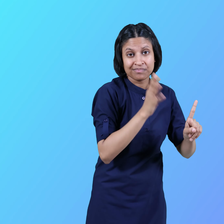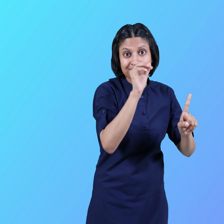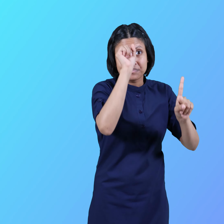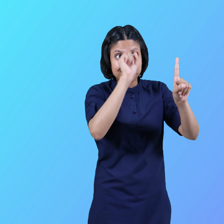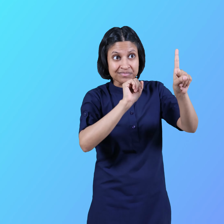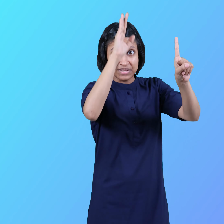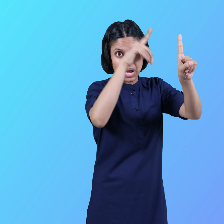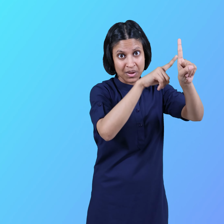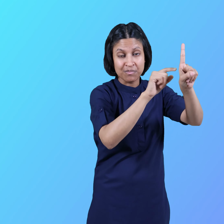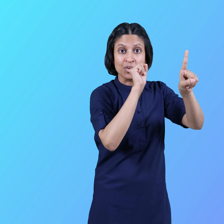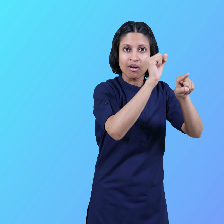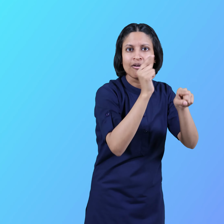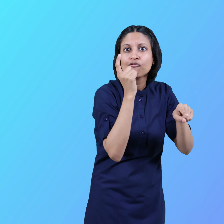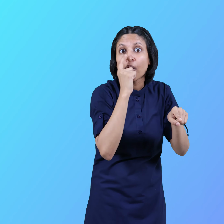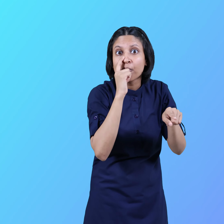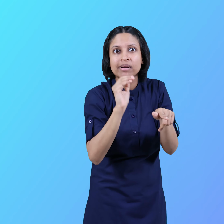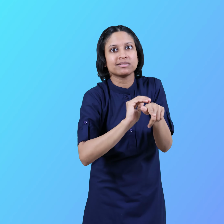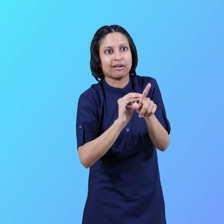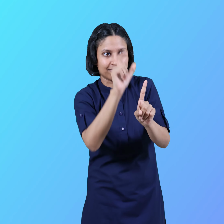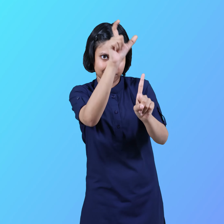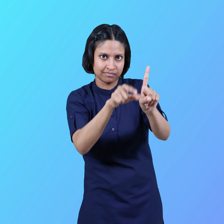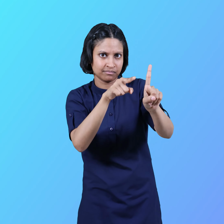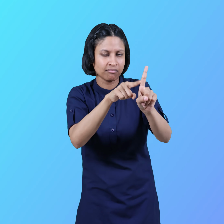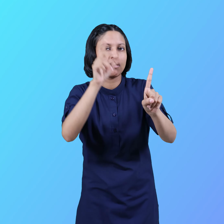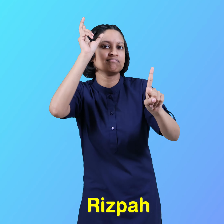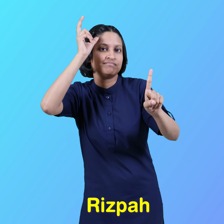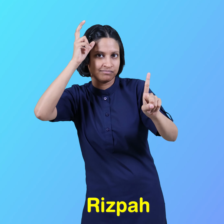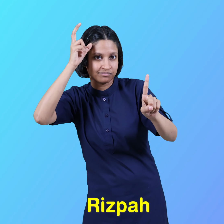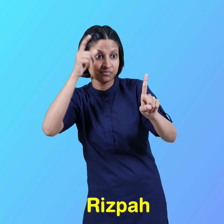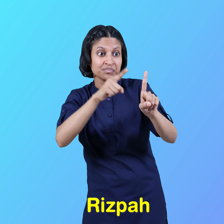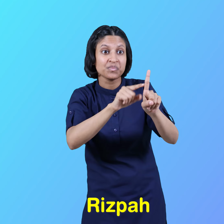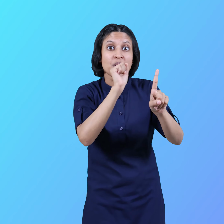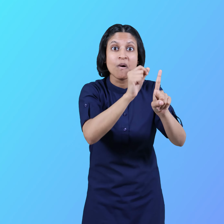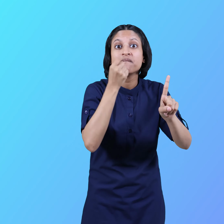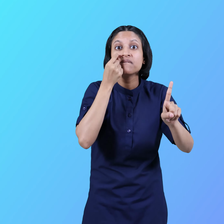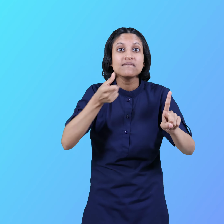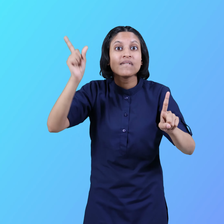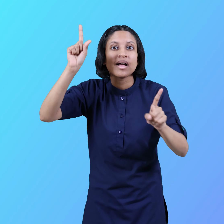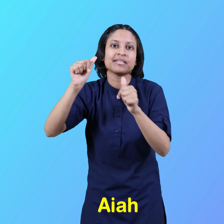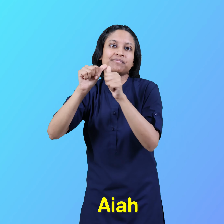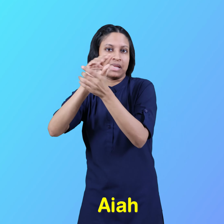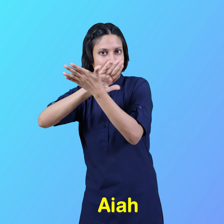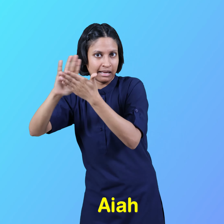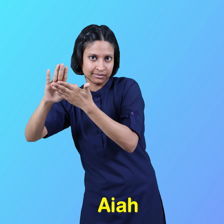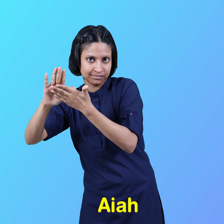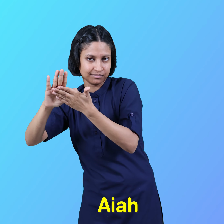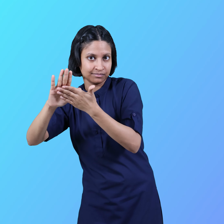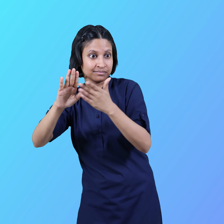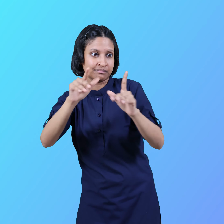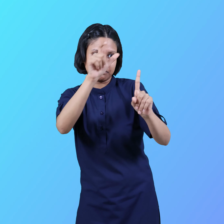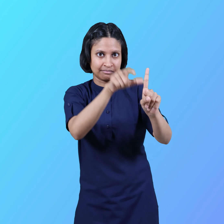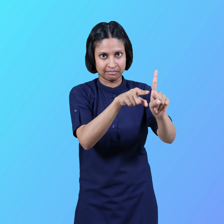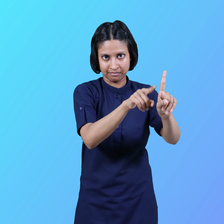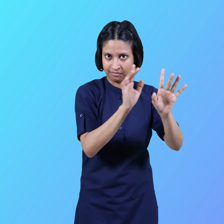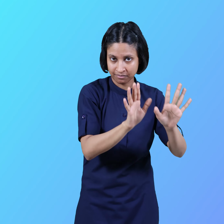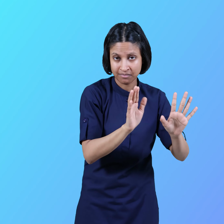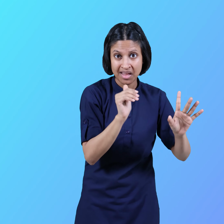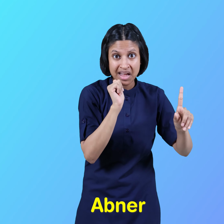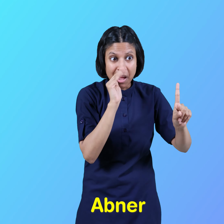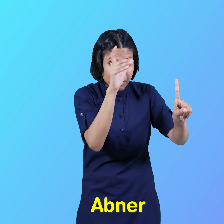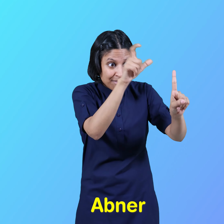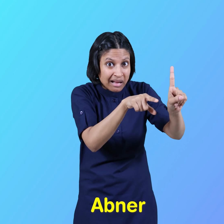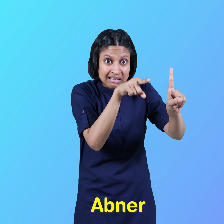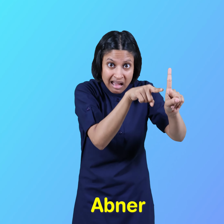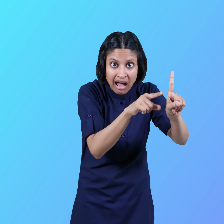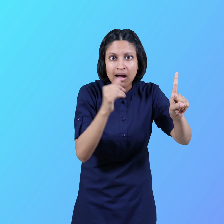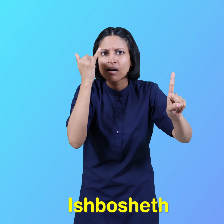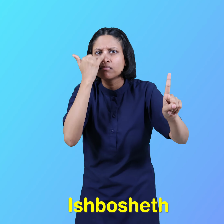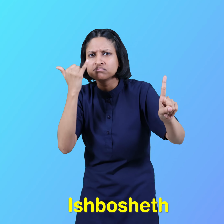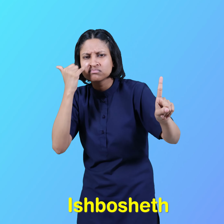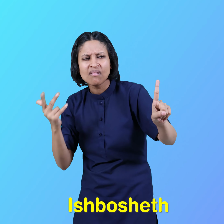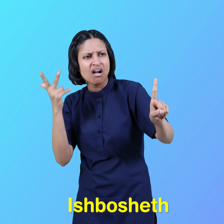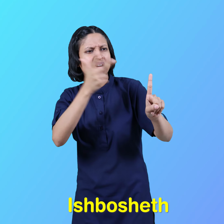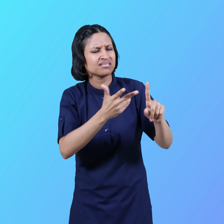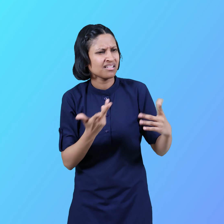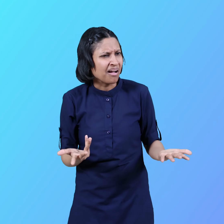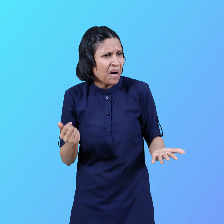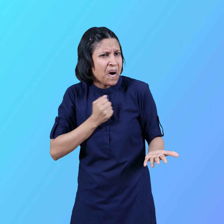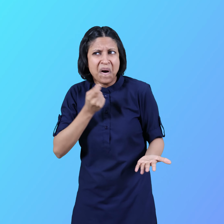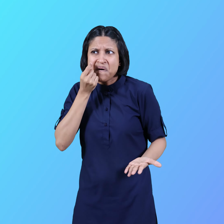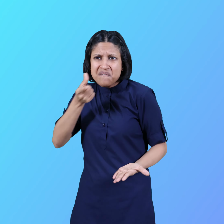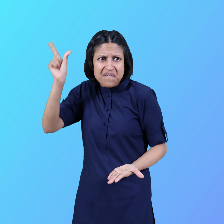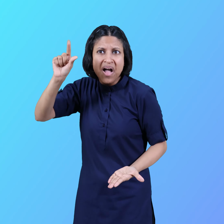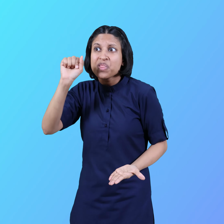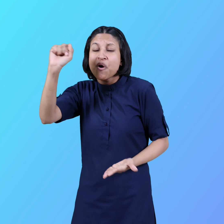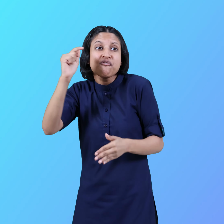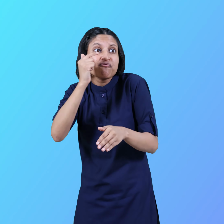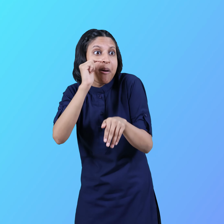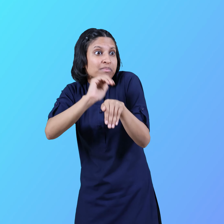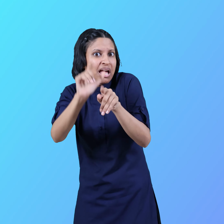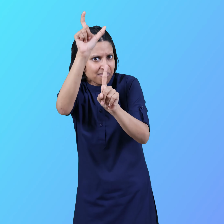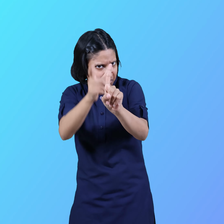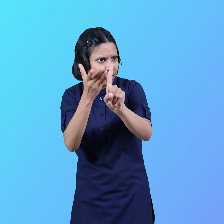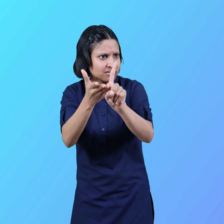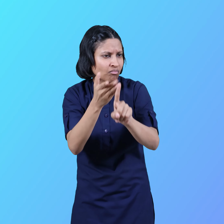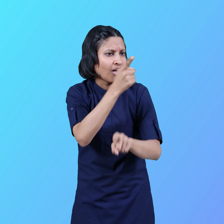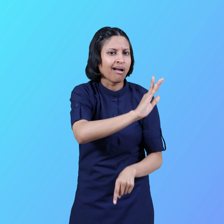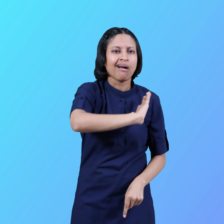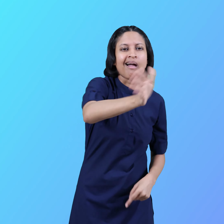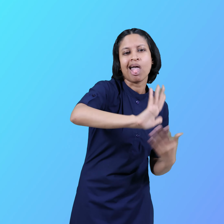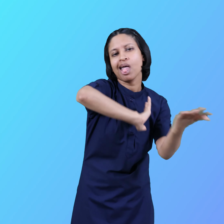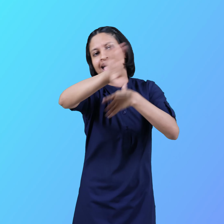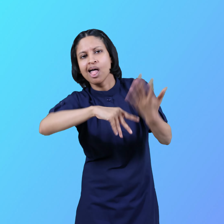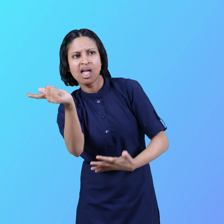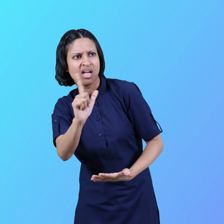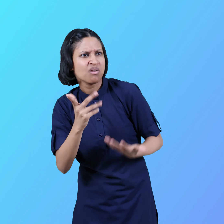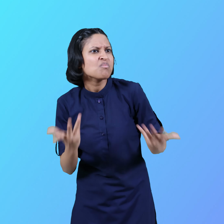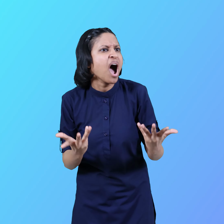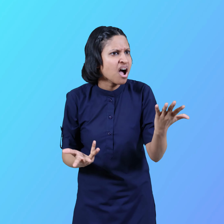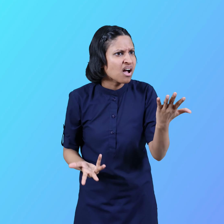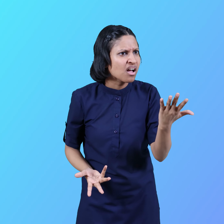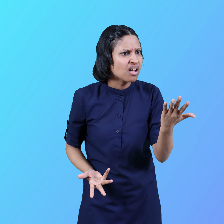Saul had a slave woman named Rizpah daughter of Aiah. Ishbosheth said to Abner, “Why did you have sex with my father’s servant woman?”